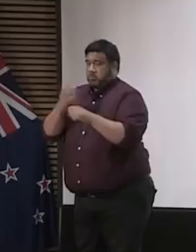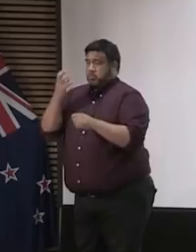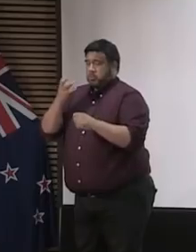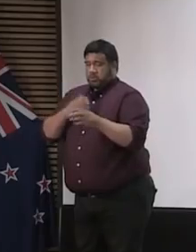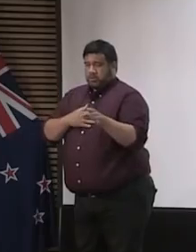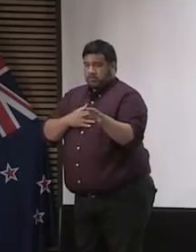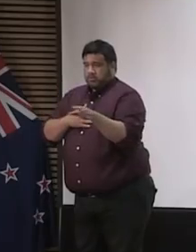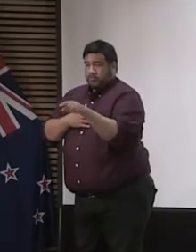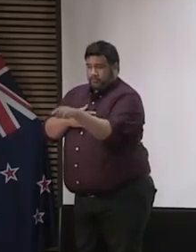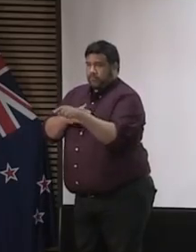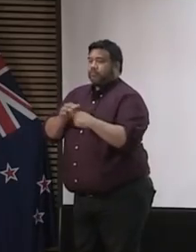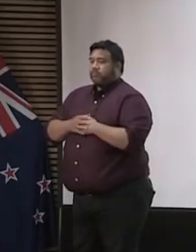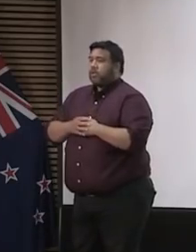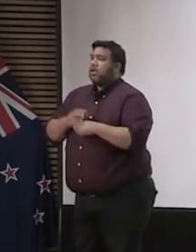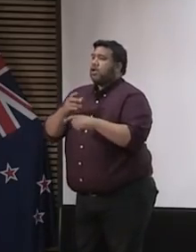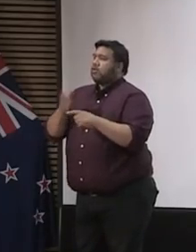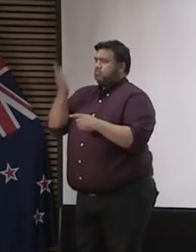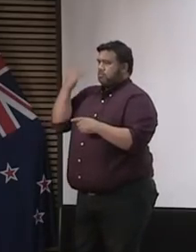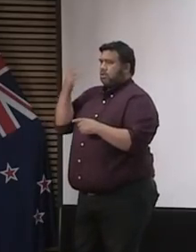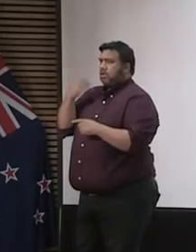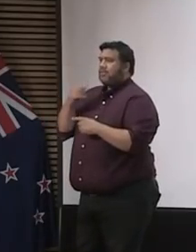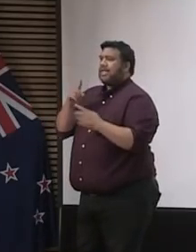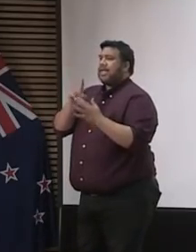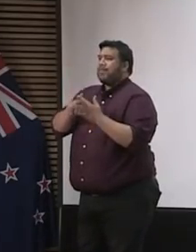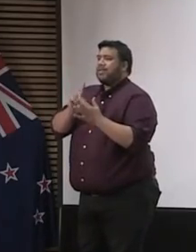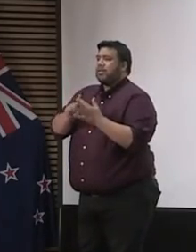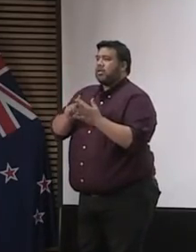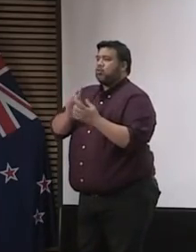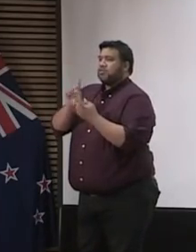. . >> JACINDA ARDERN : Just cometo the front.